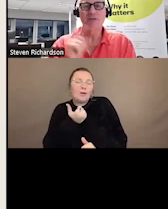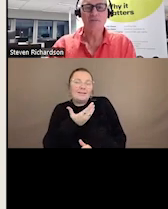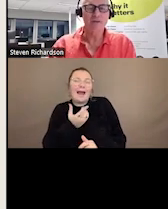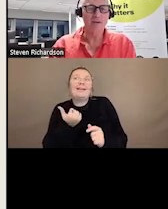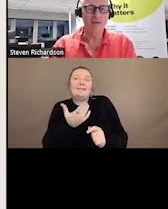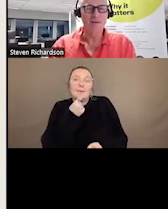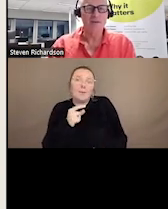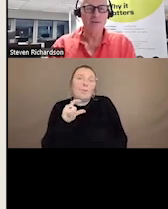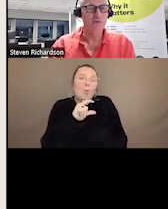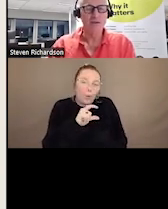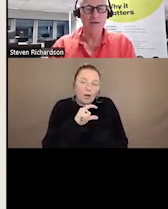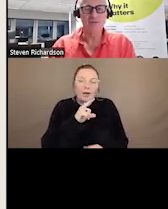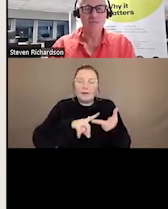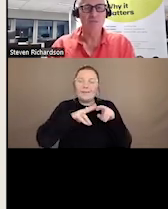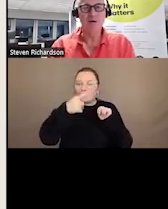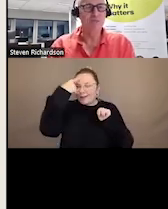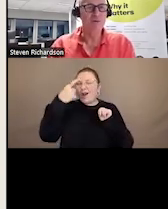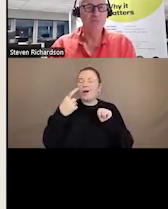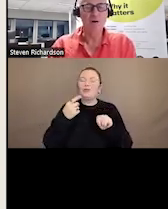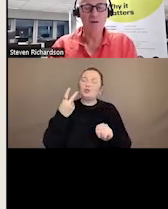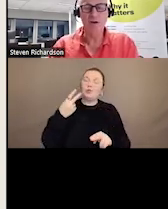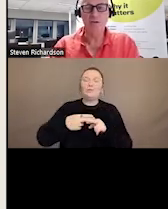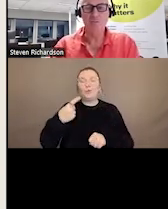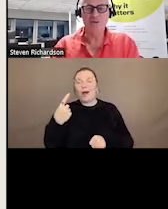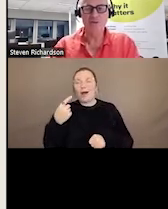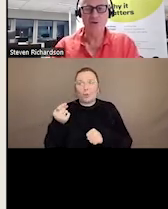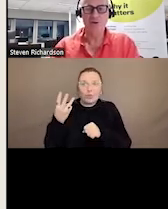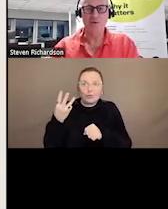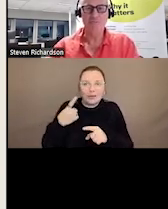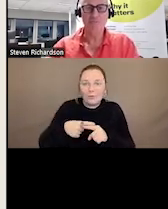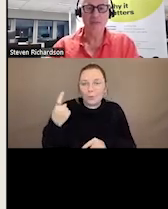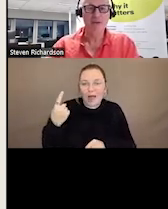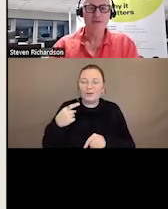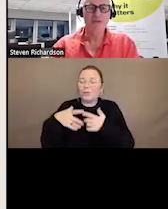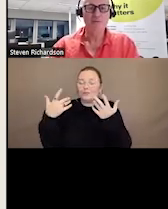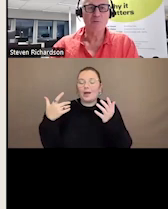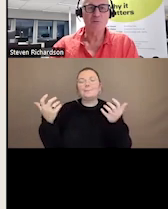they are thinking they are getting a two for one or 341 matching donor. -- three for one. Important